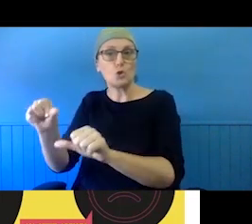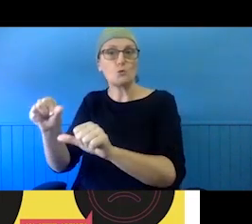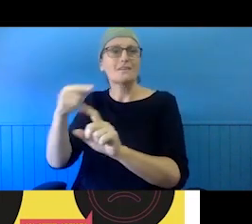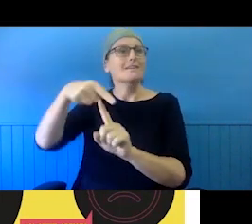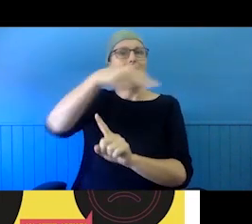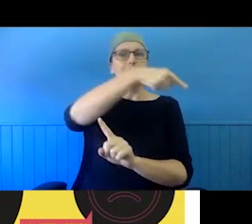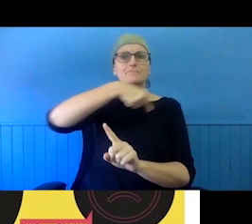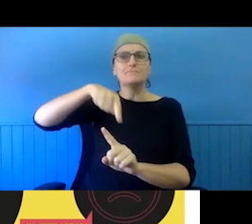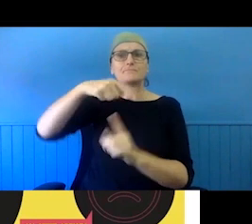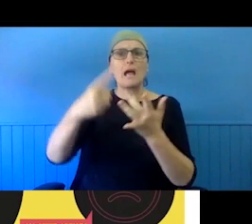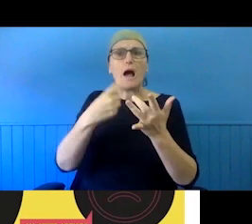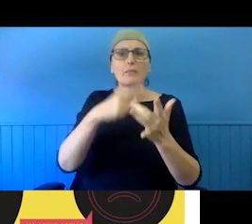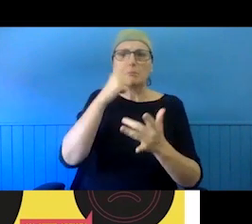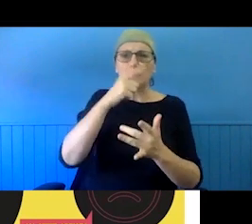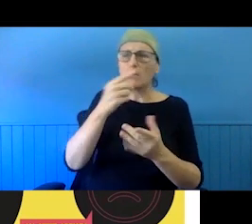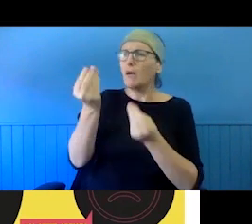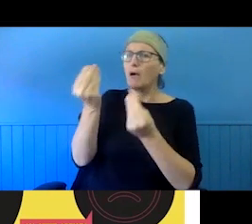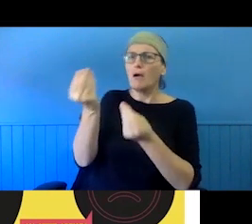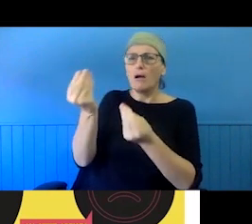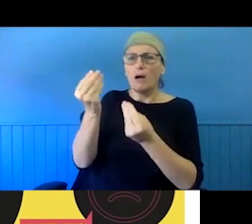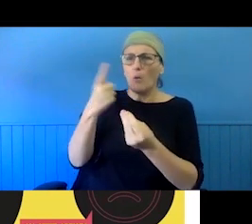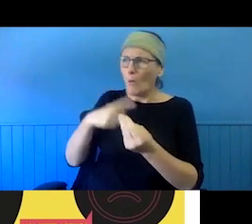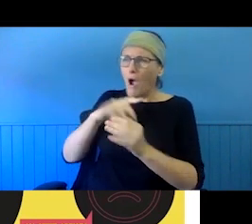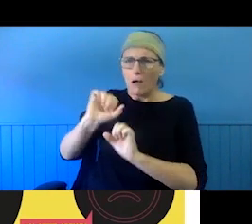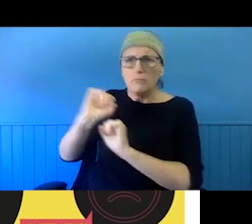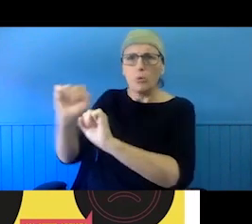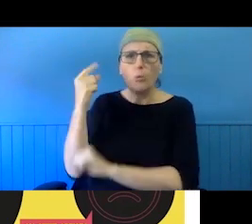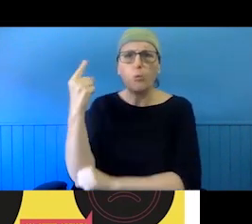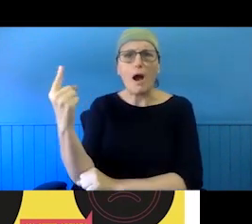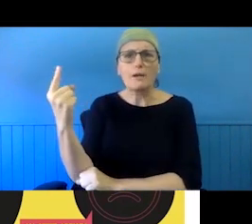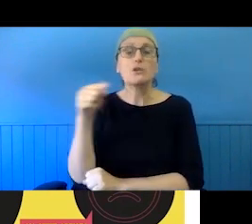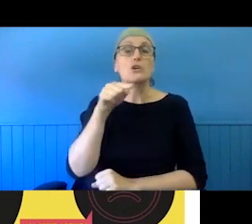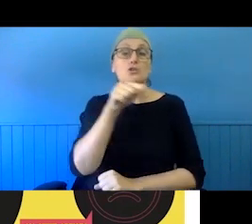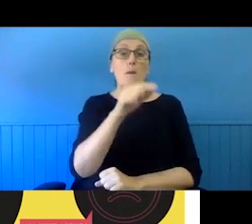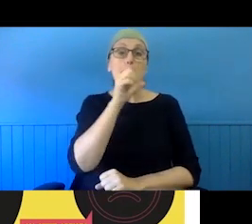should you keep this amazing thing for yourself?" So he decided